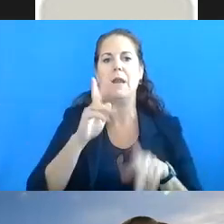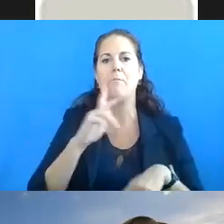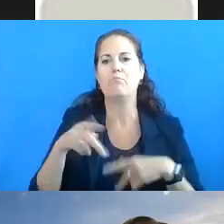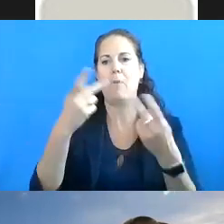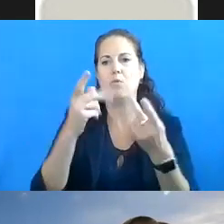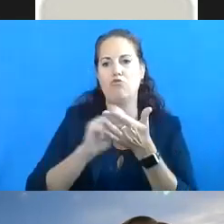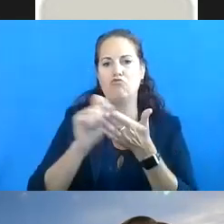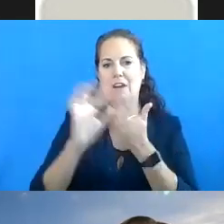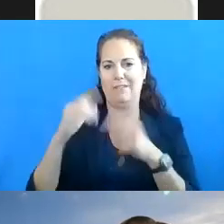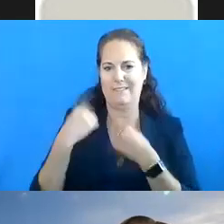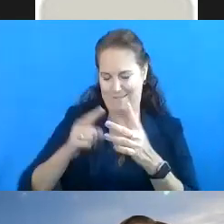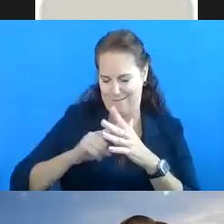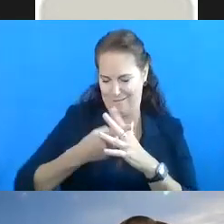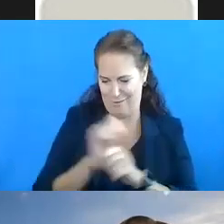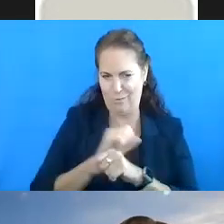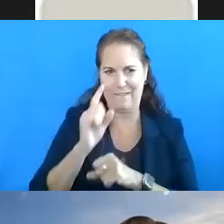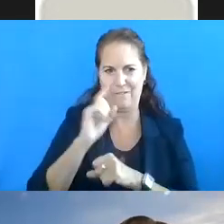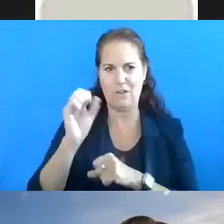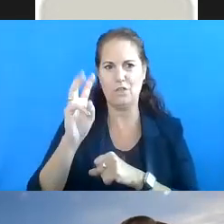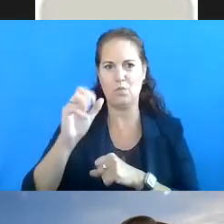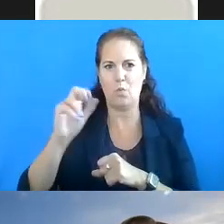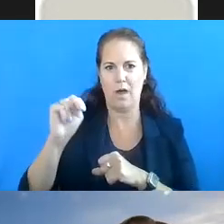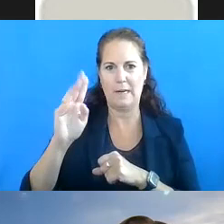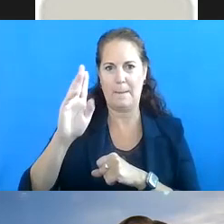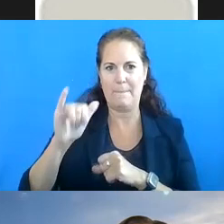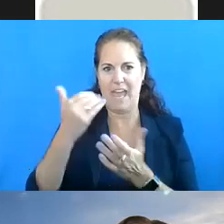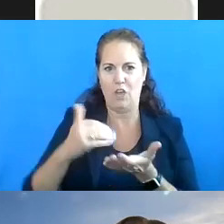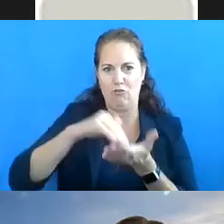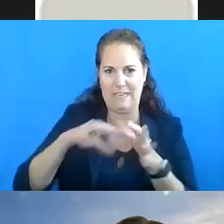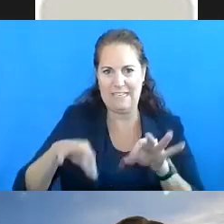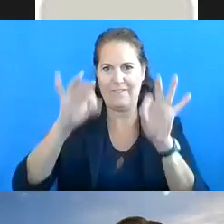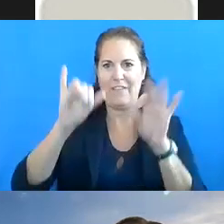since I started working for Swan Bay Rediscovery which is a cultural kids camp,